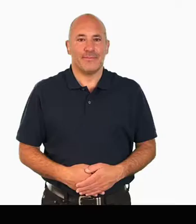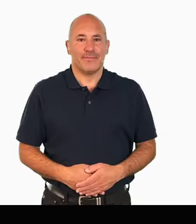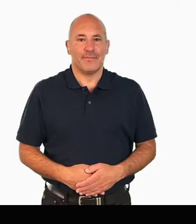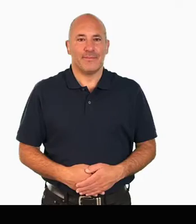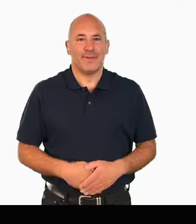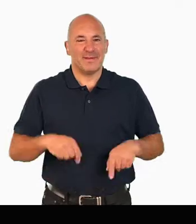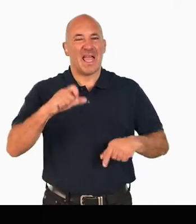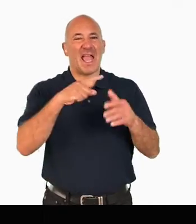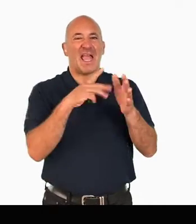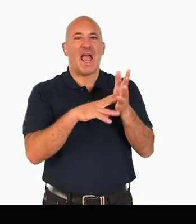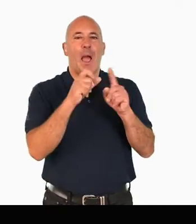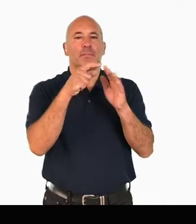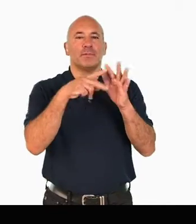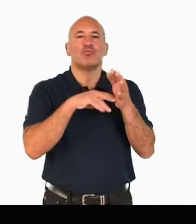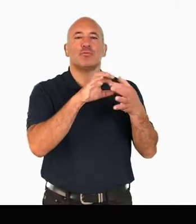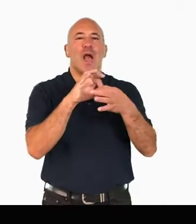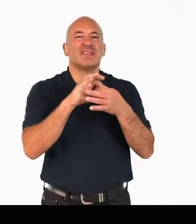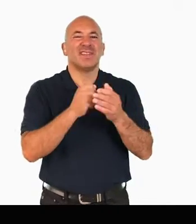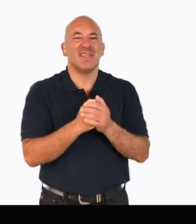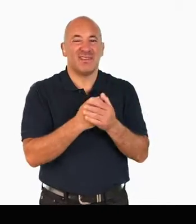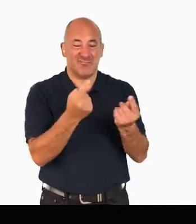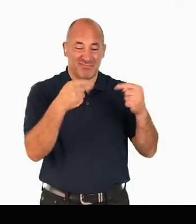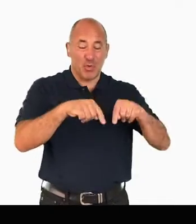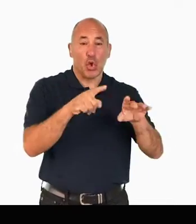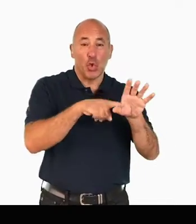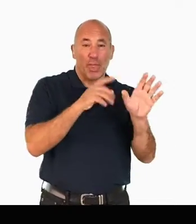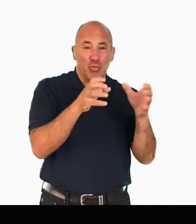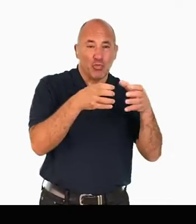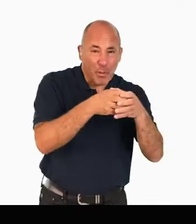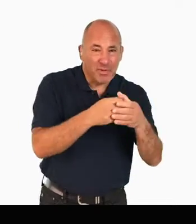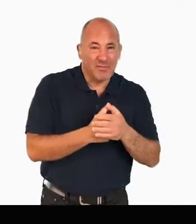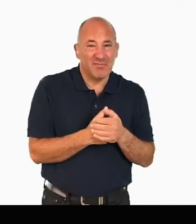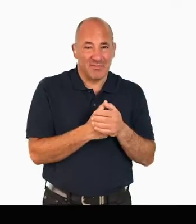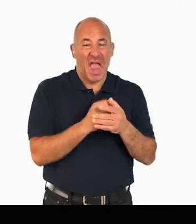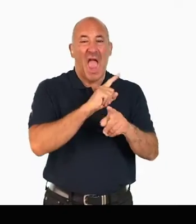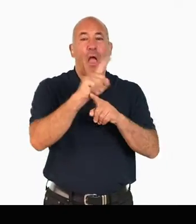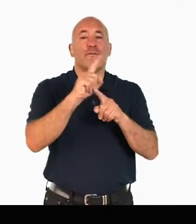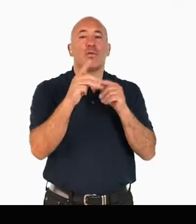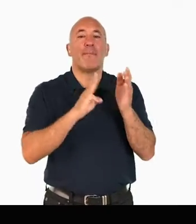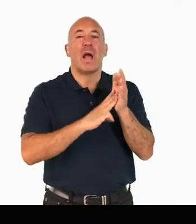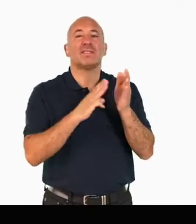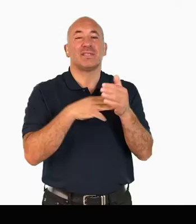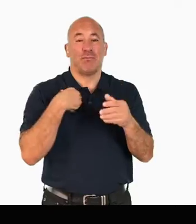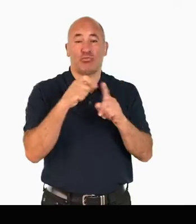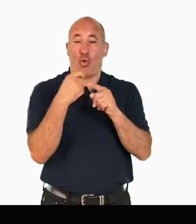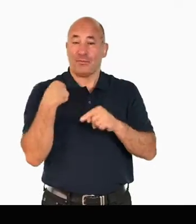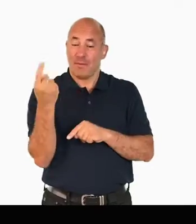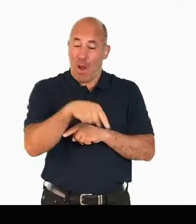It was the Camden Society and they were here with a youth group that my daughter would come to